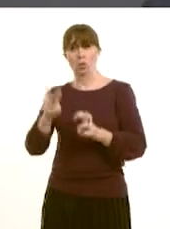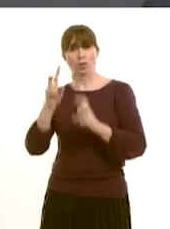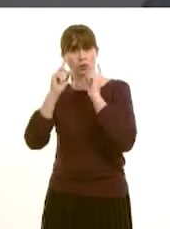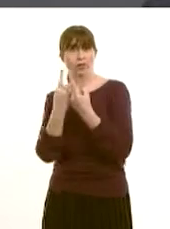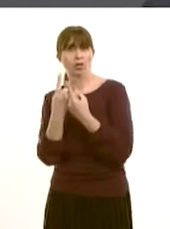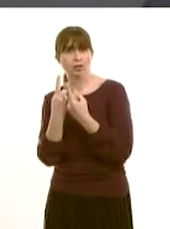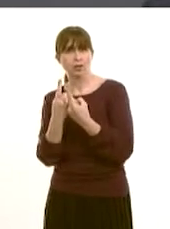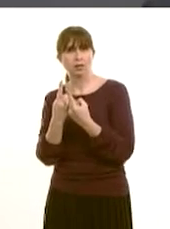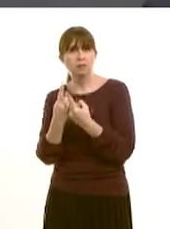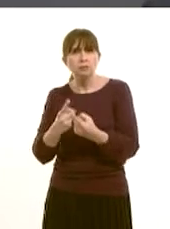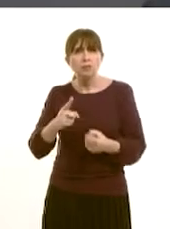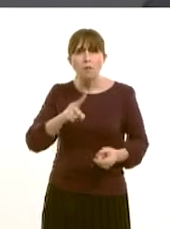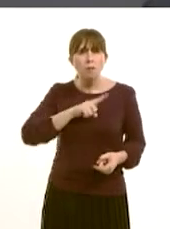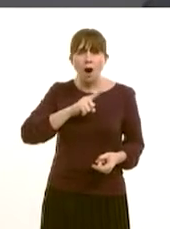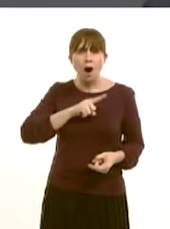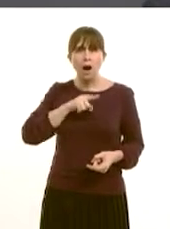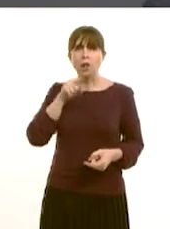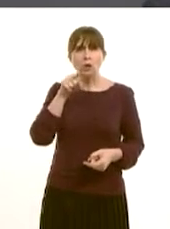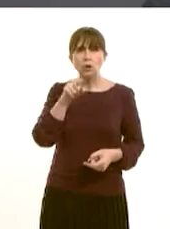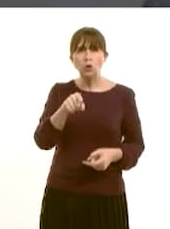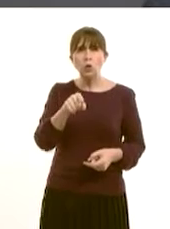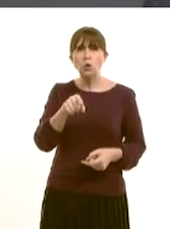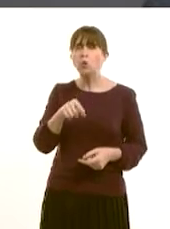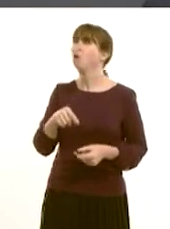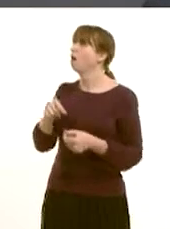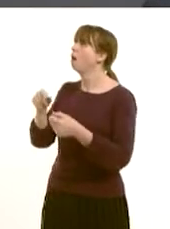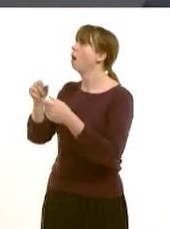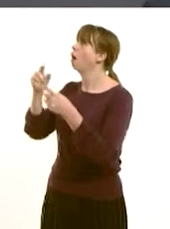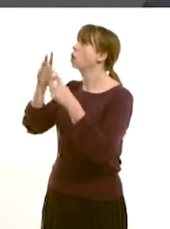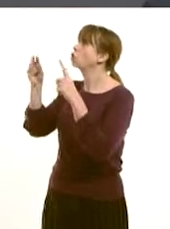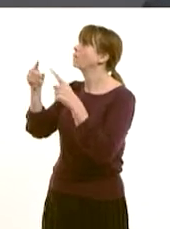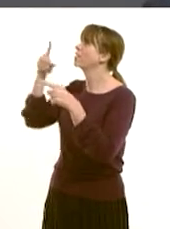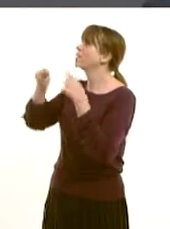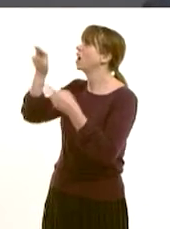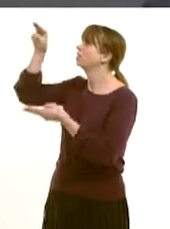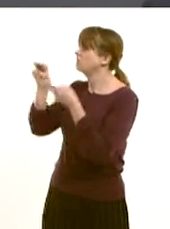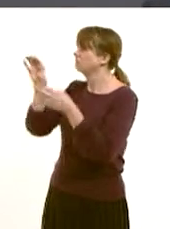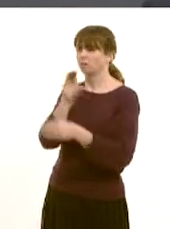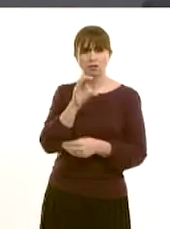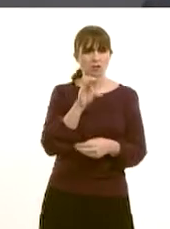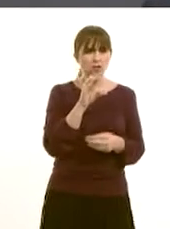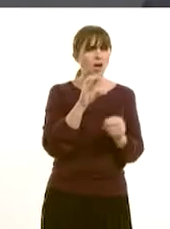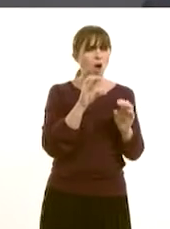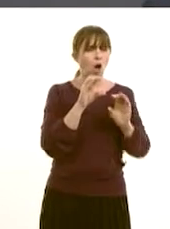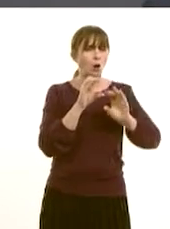Why are you meting out Tory cuts to a sector that this country relies upon for its future